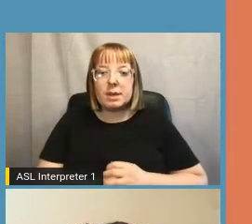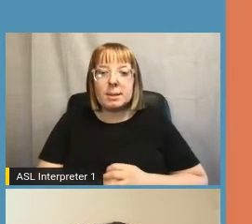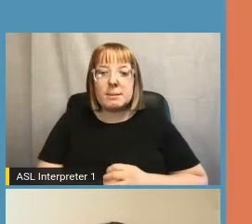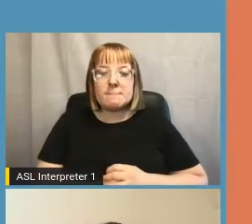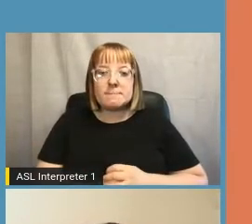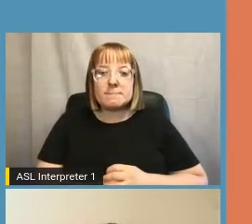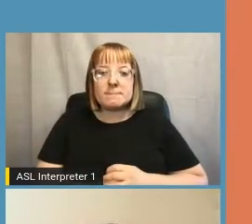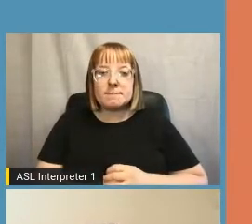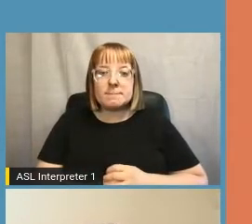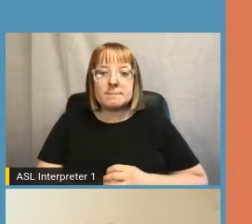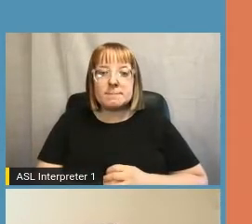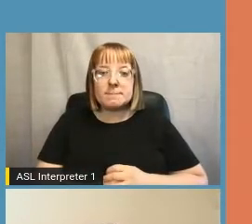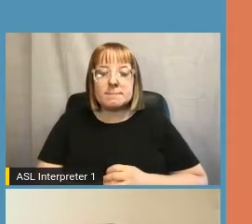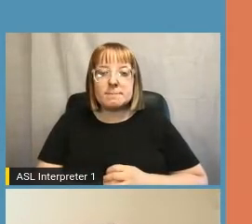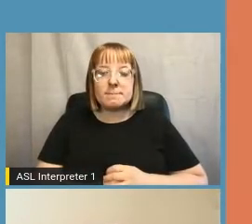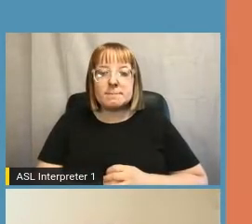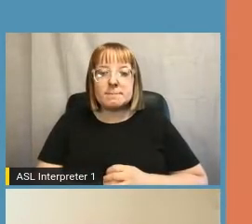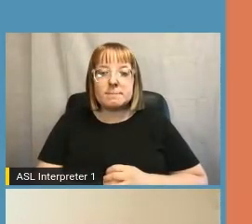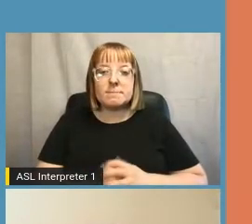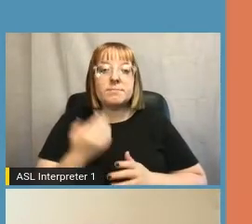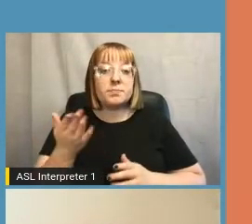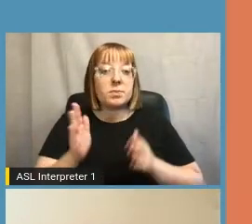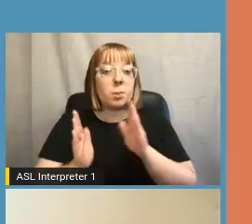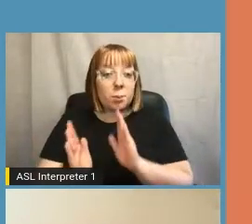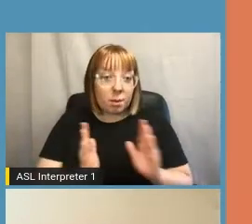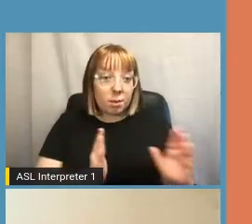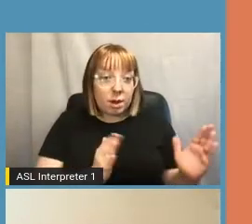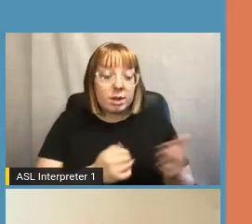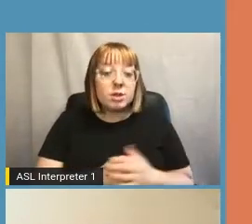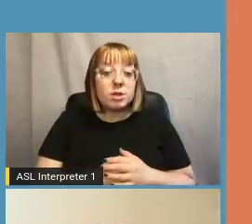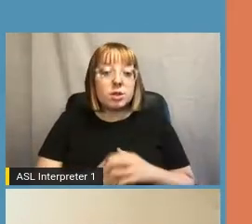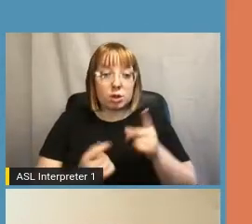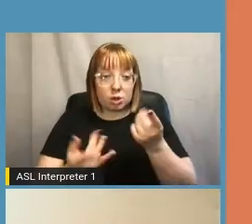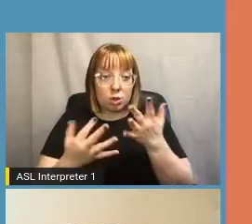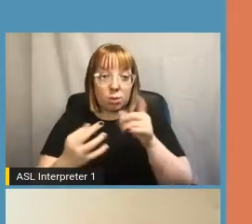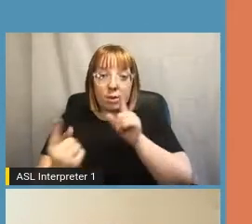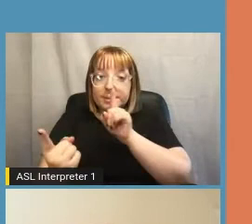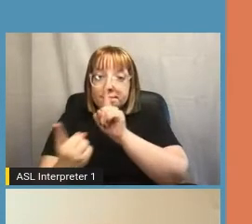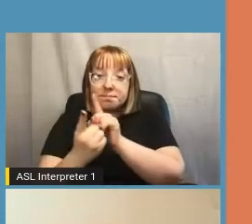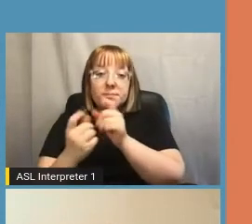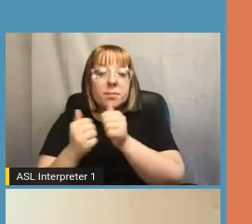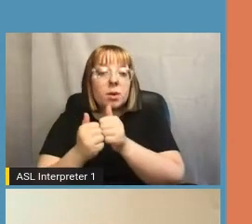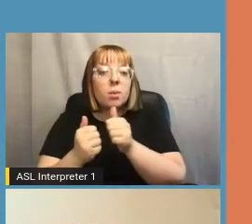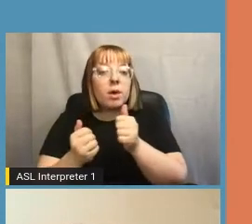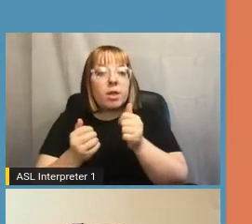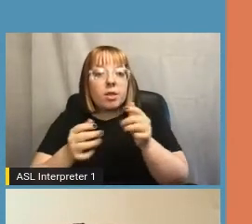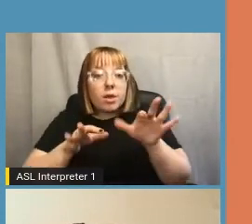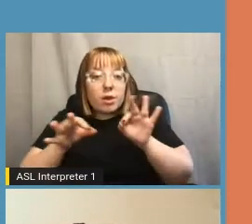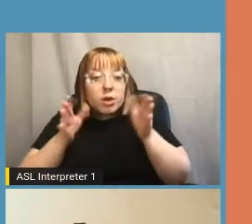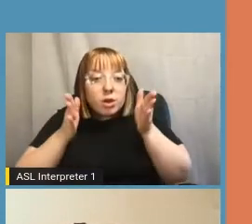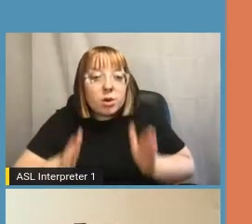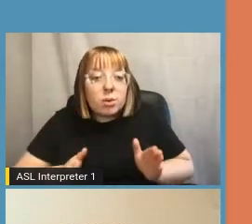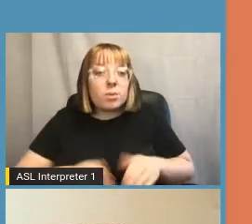so um so preparation is you want to sort of meet with the curator and or sponsors and organizers